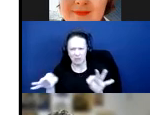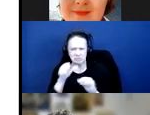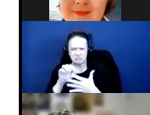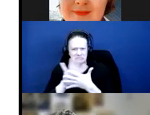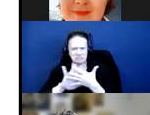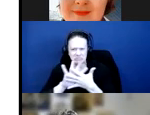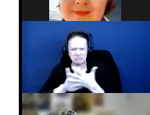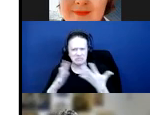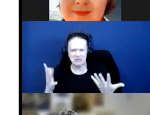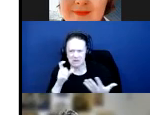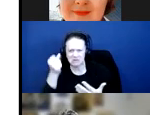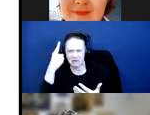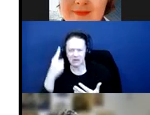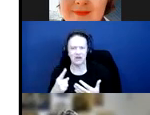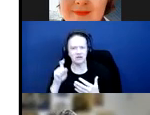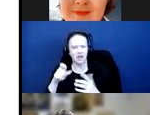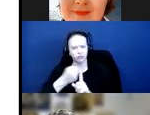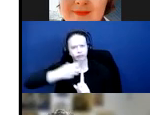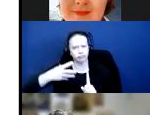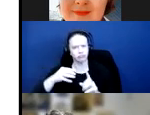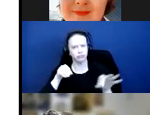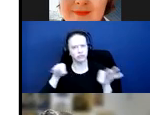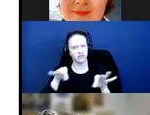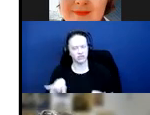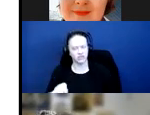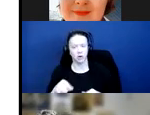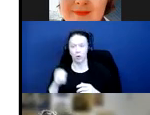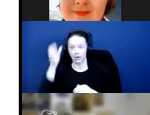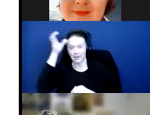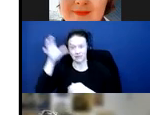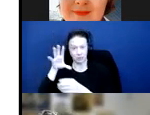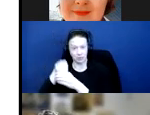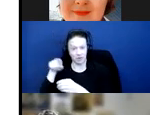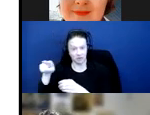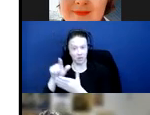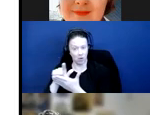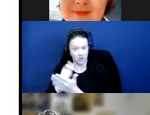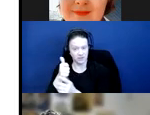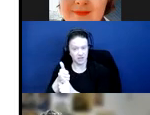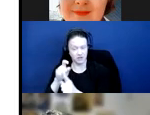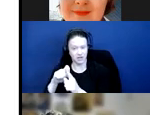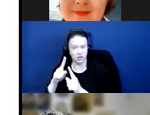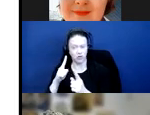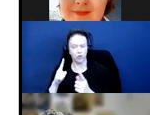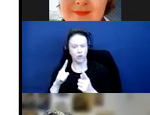that may have been in the legislation that need to be brought to life in the rules.